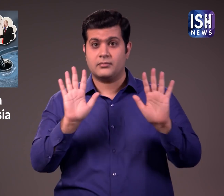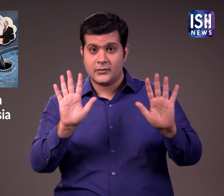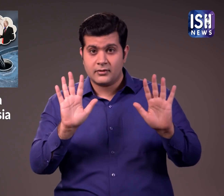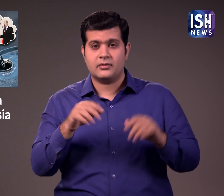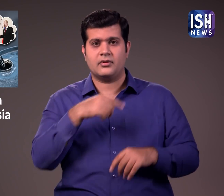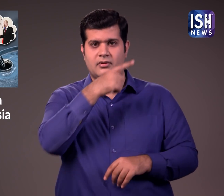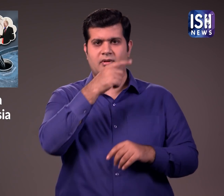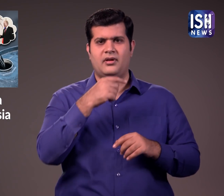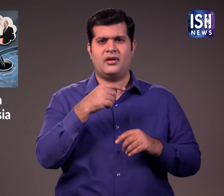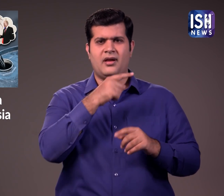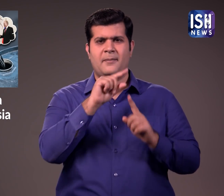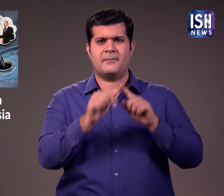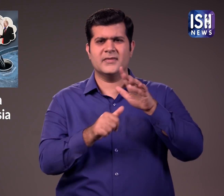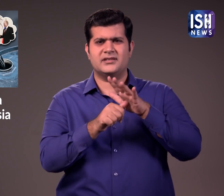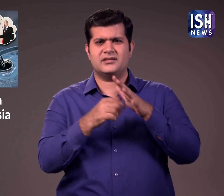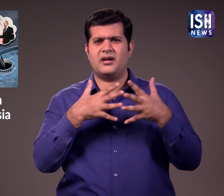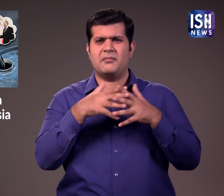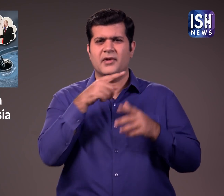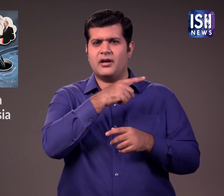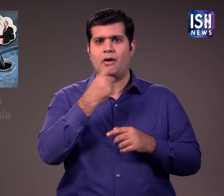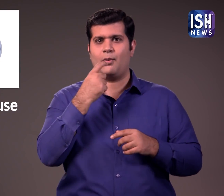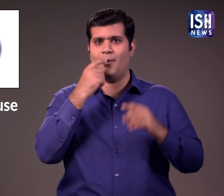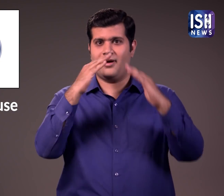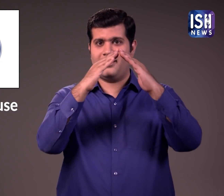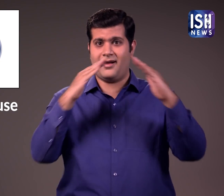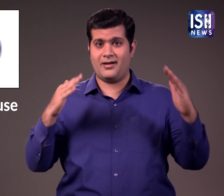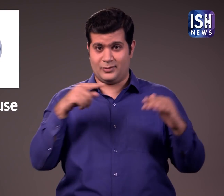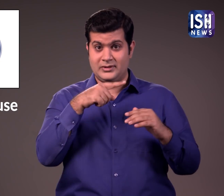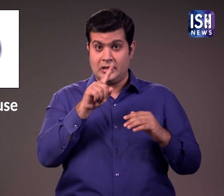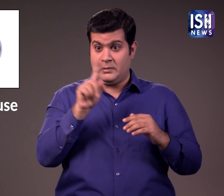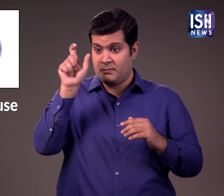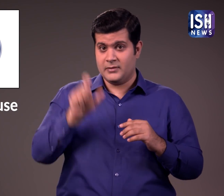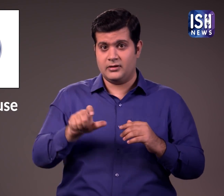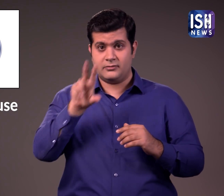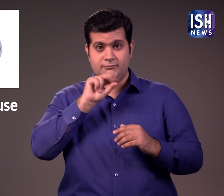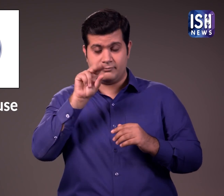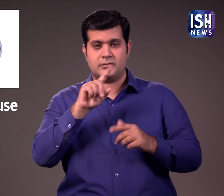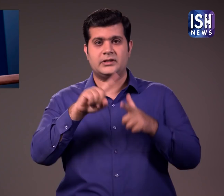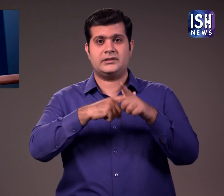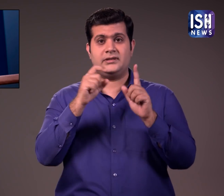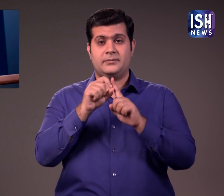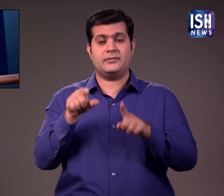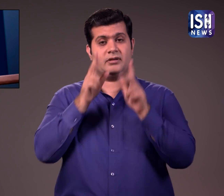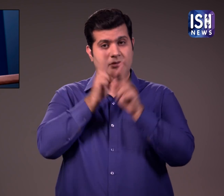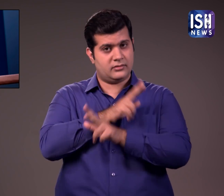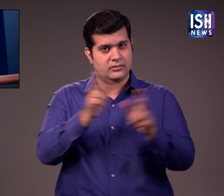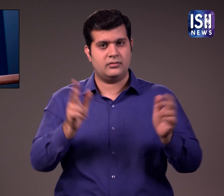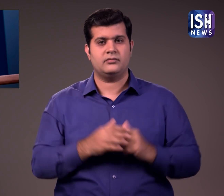White House spokesperson, Jen Psaki, said,